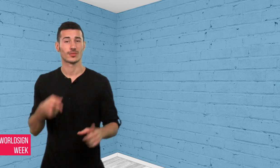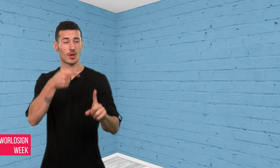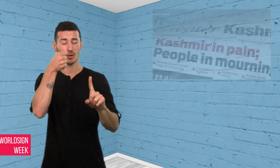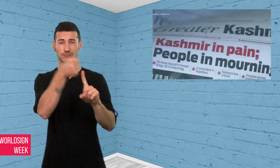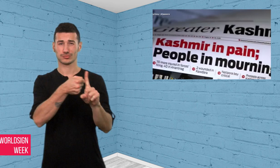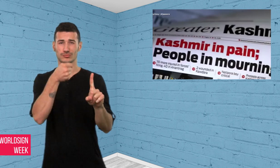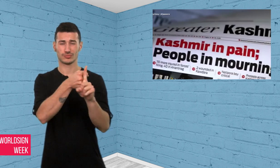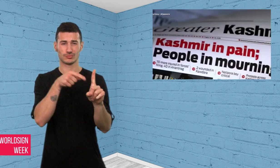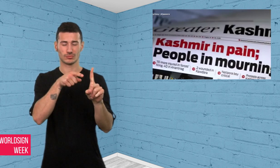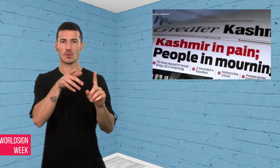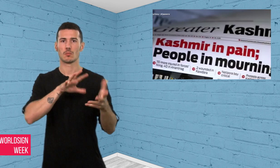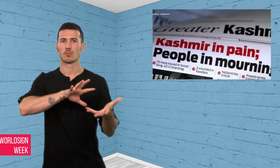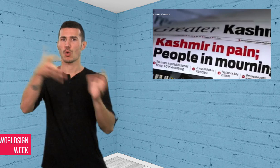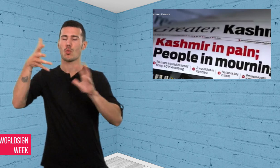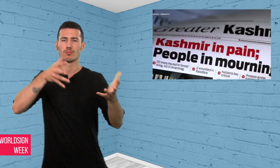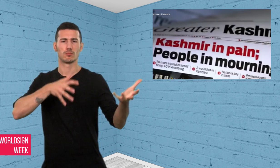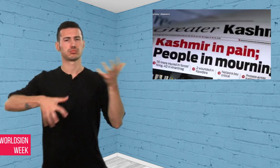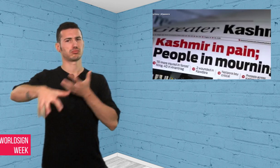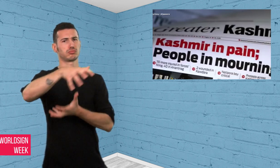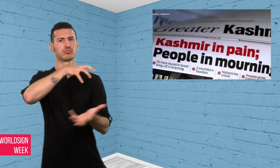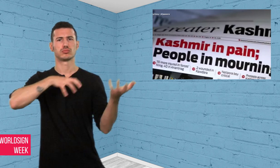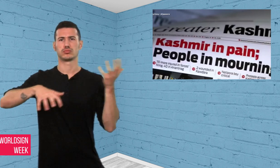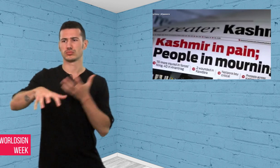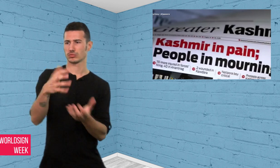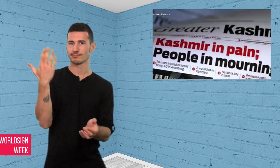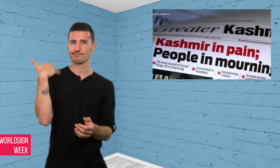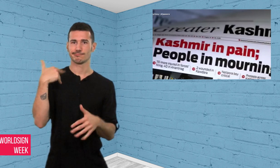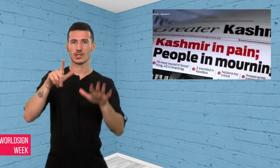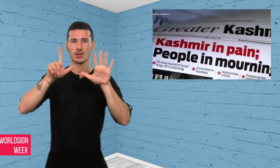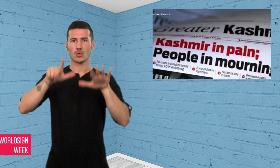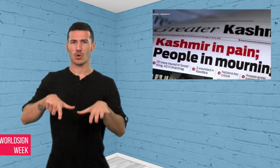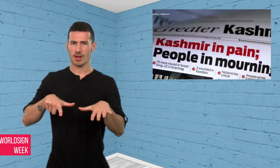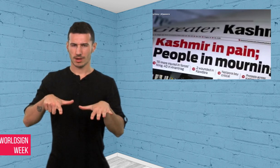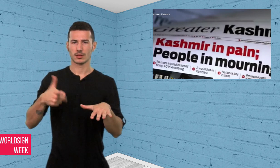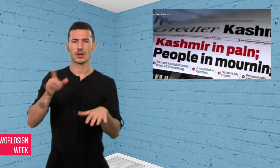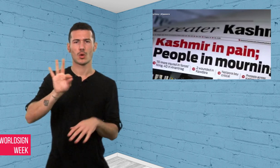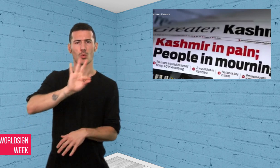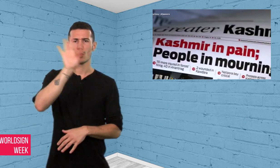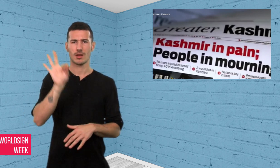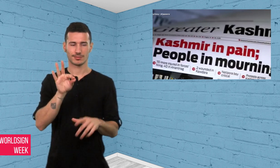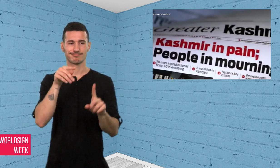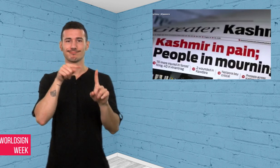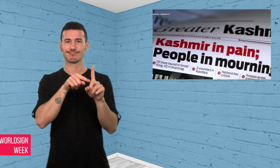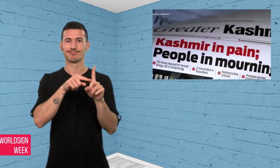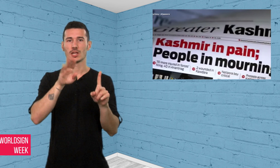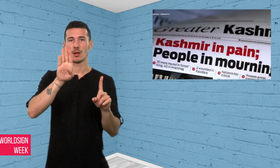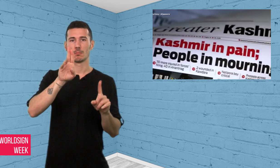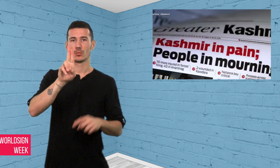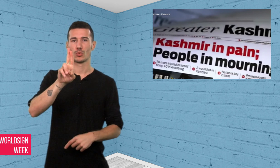The violent rebellion began last July when Burhan